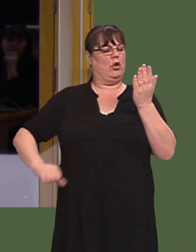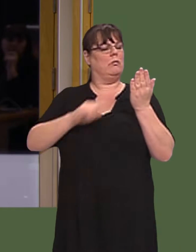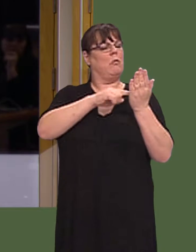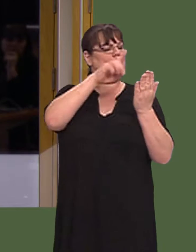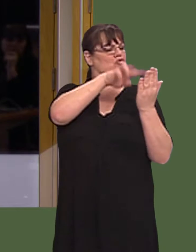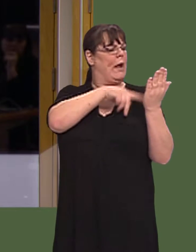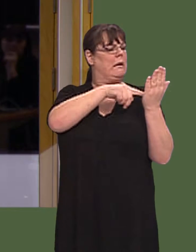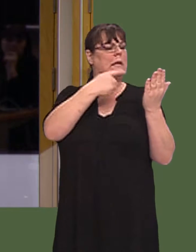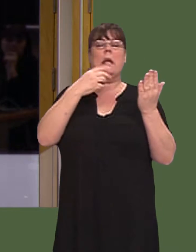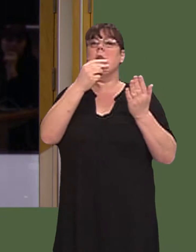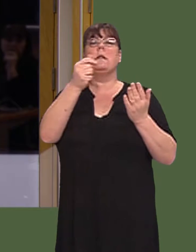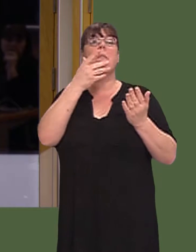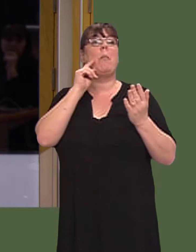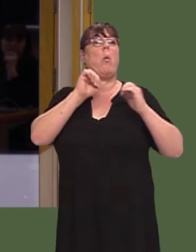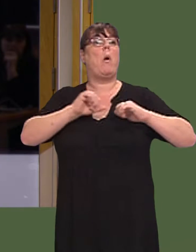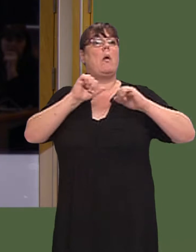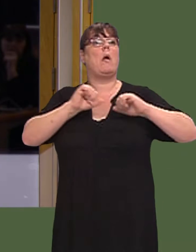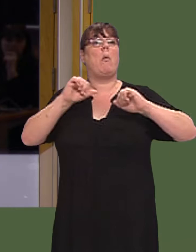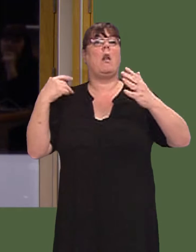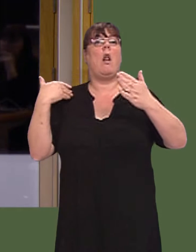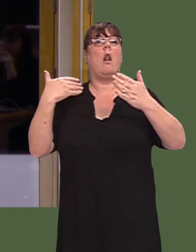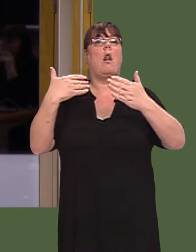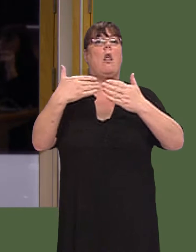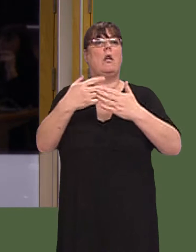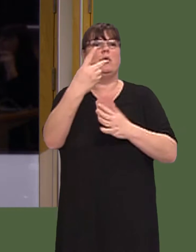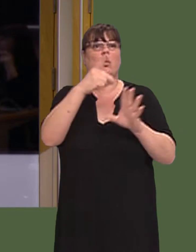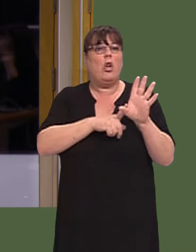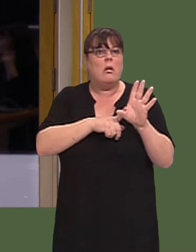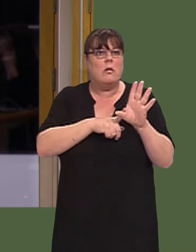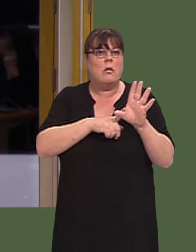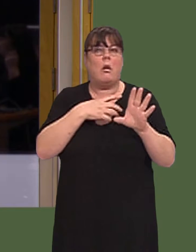Wales are waiting two years for such operations.